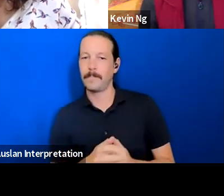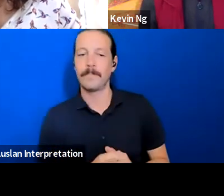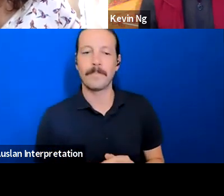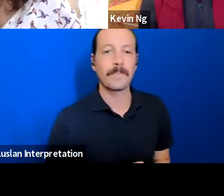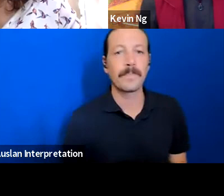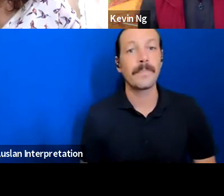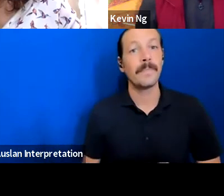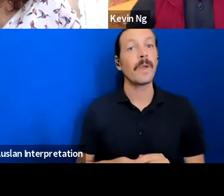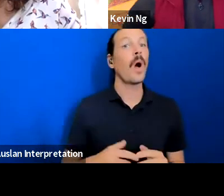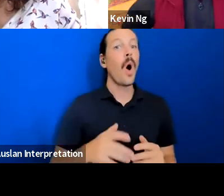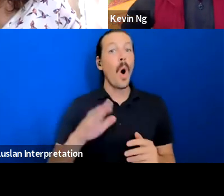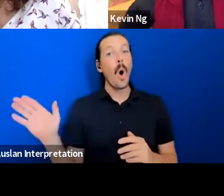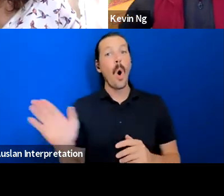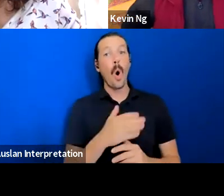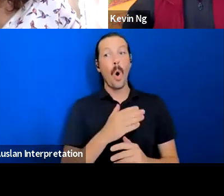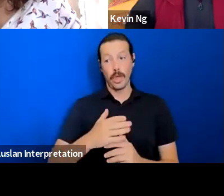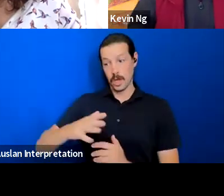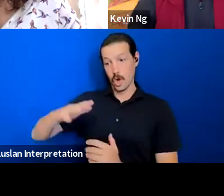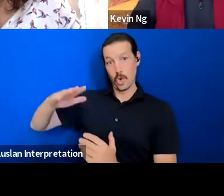and always have it visible while reading my assessments,